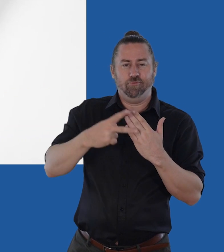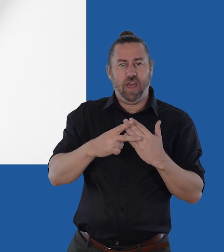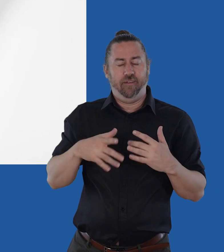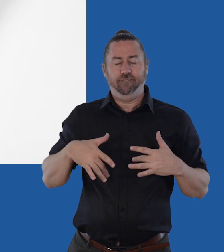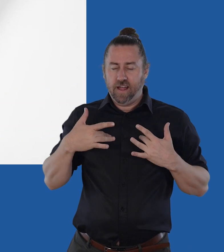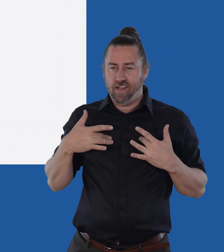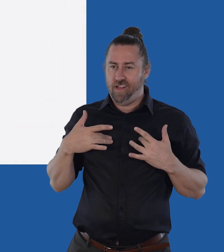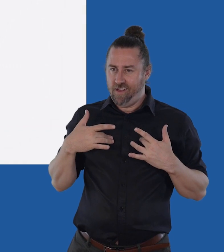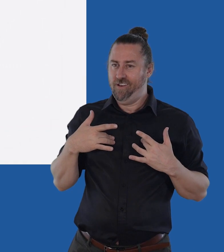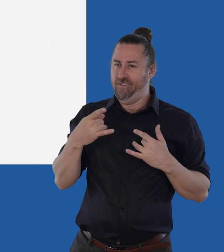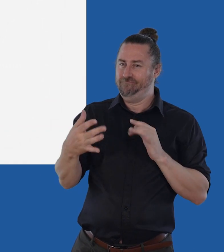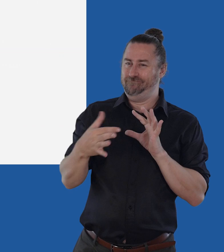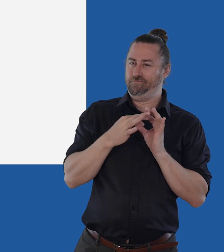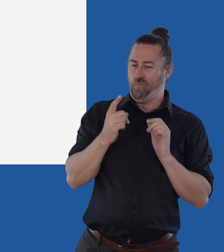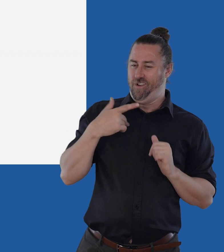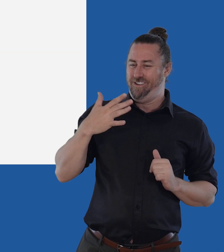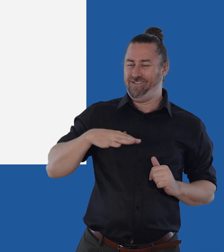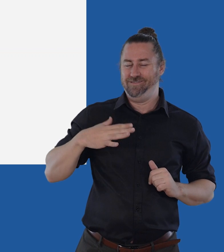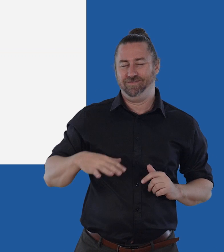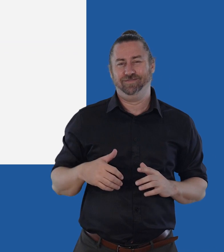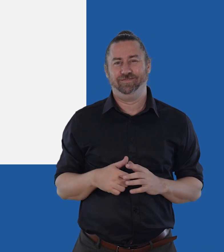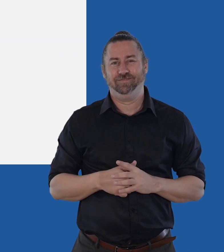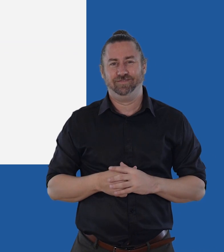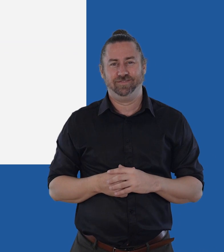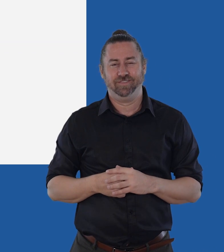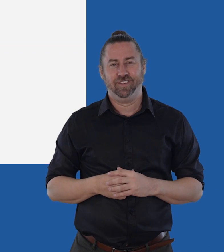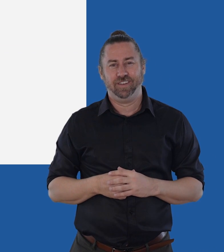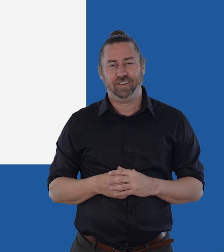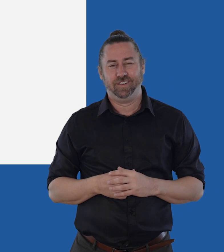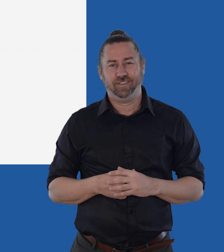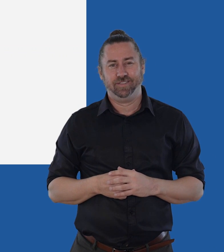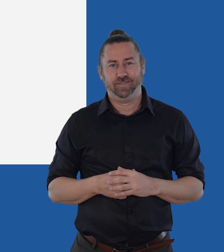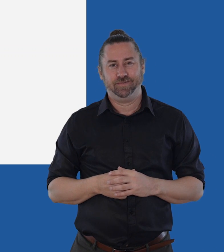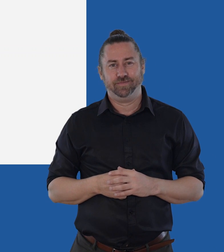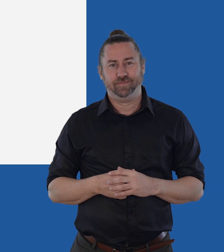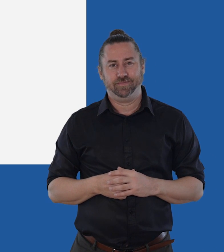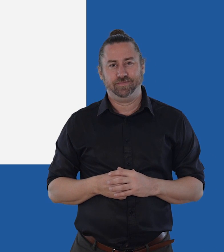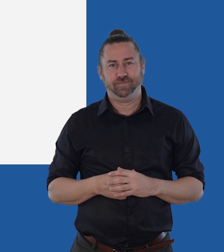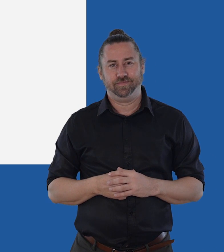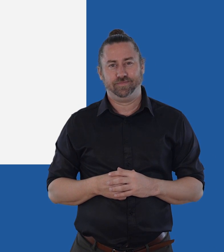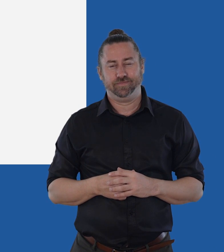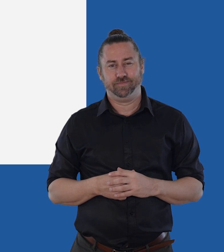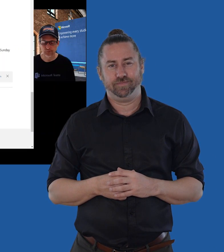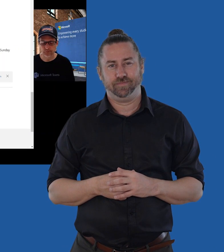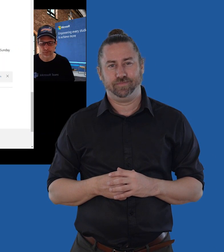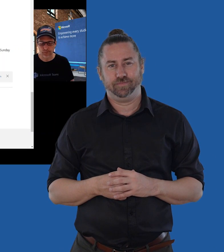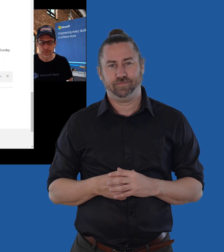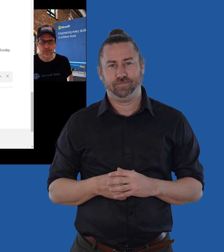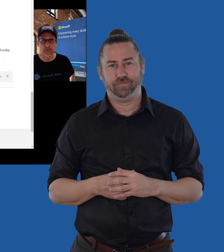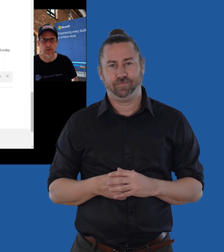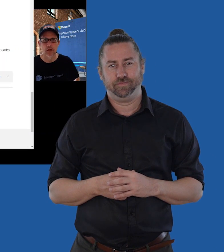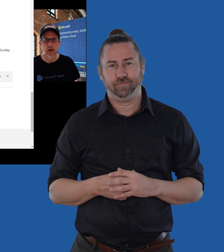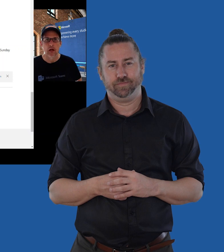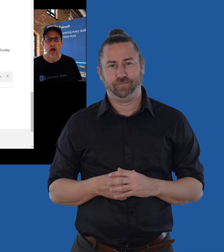>(VIDEO STOPS)